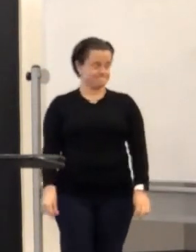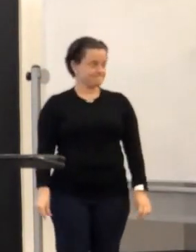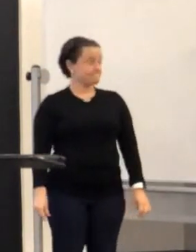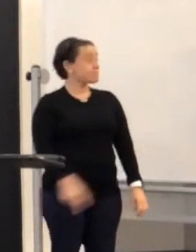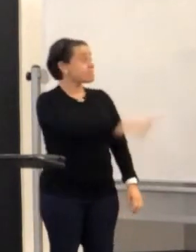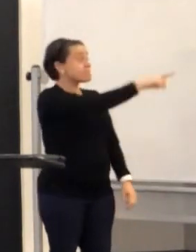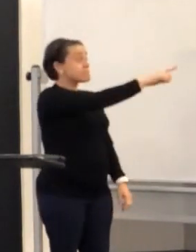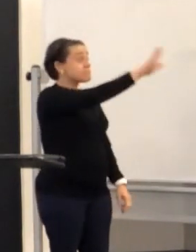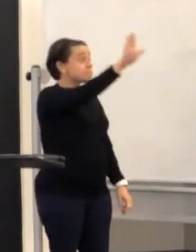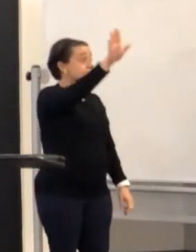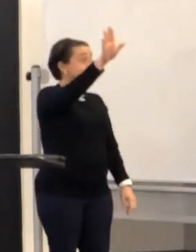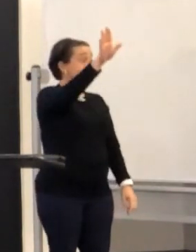Other questions or?